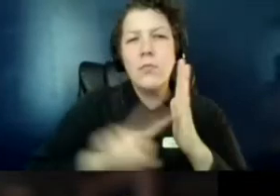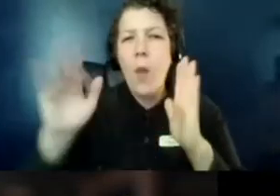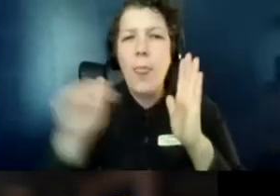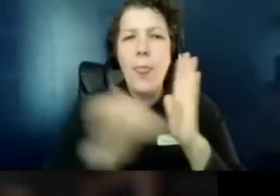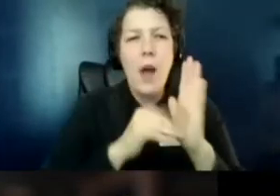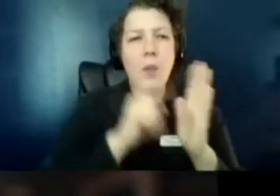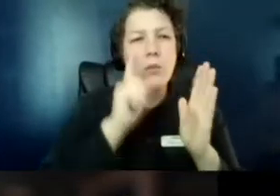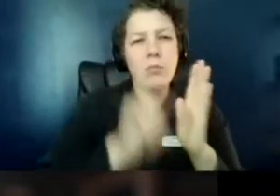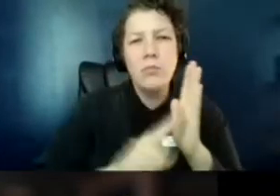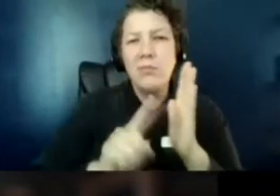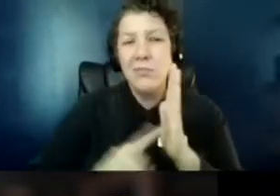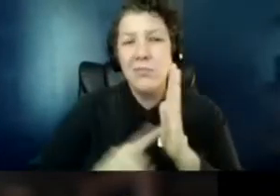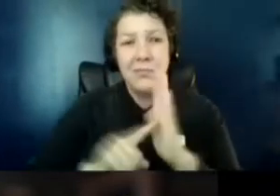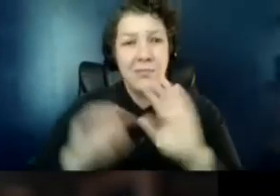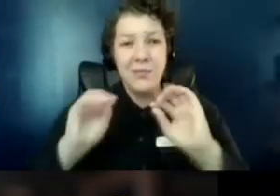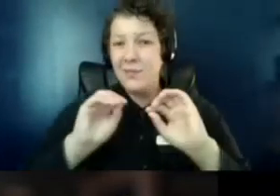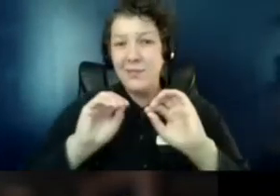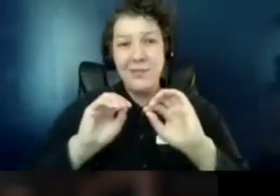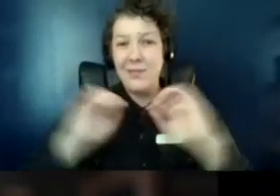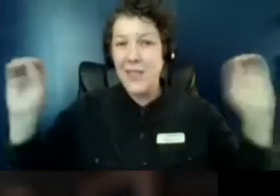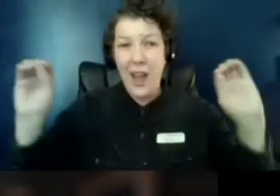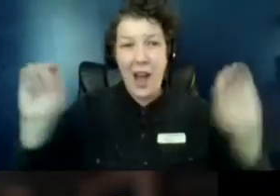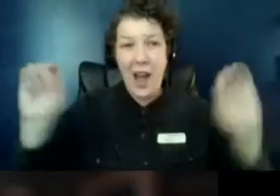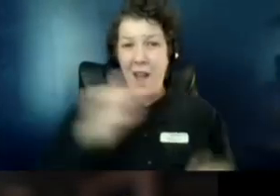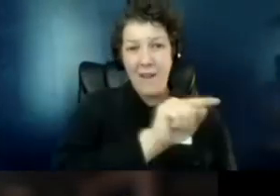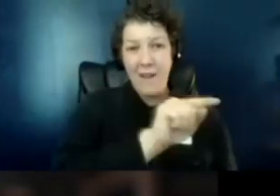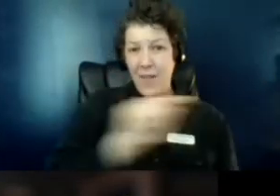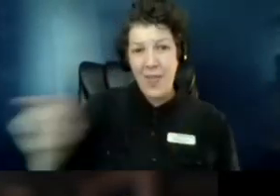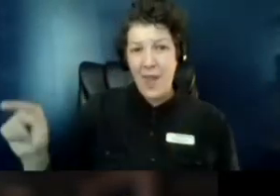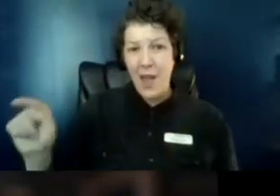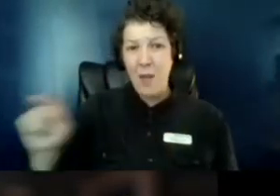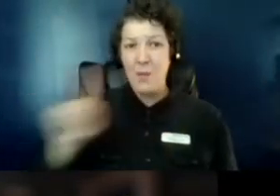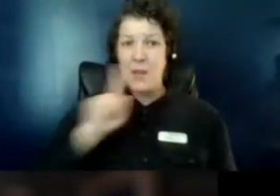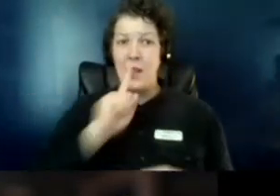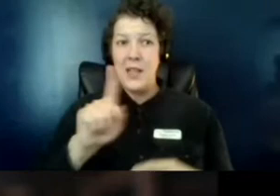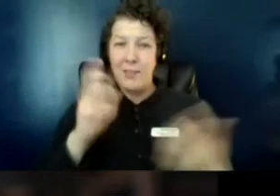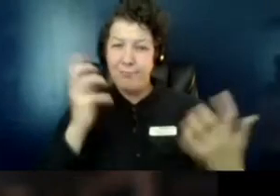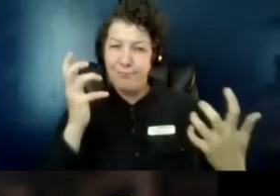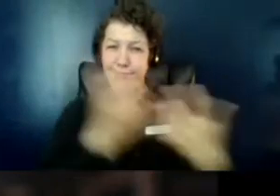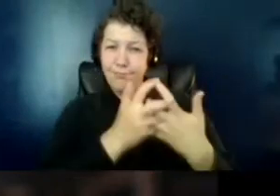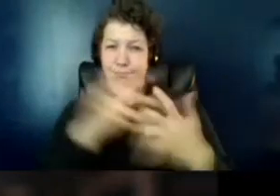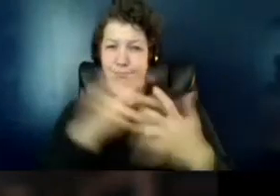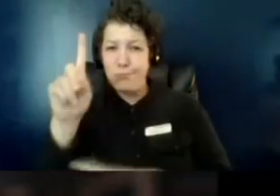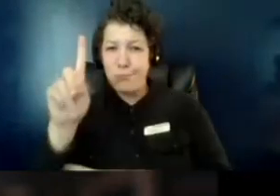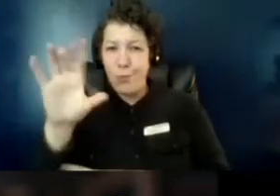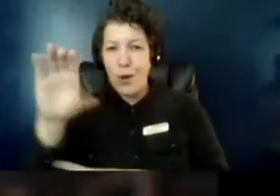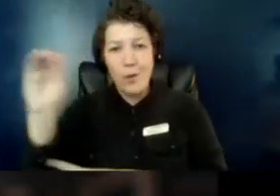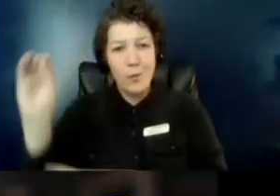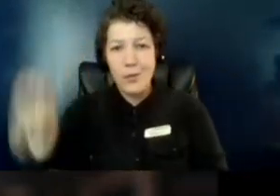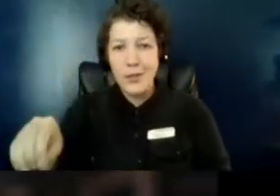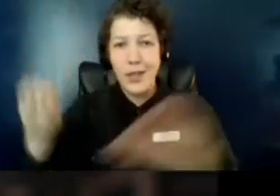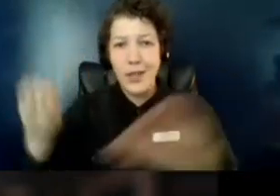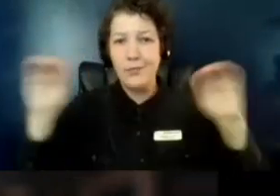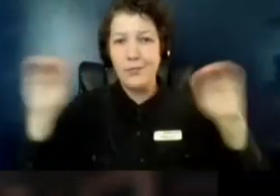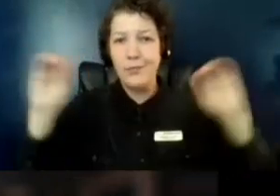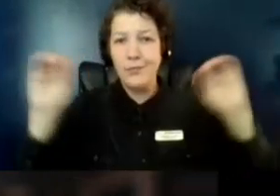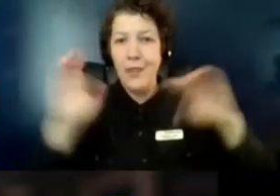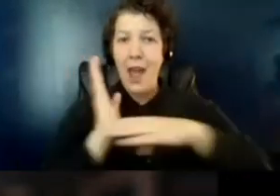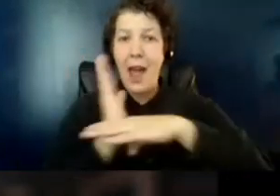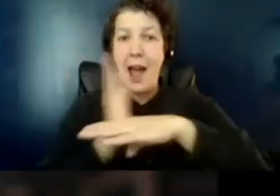of this data. There is no average pilot. There is no average anybody.